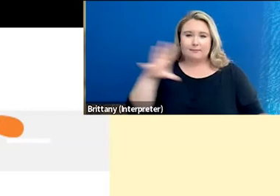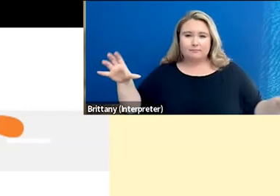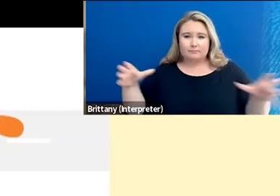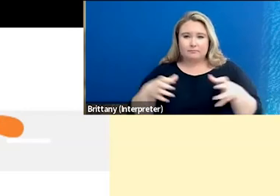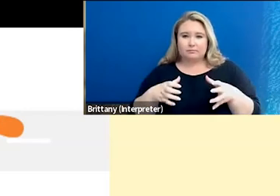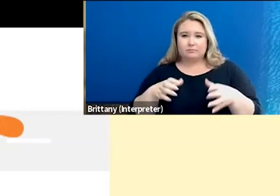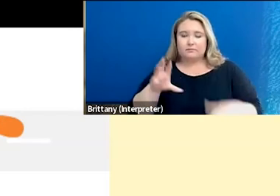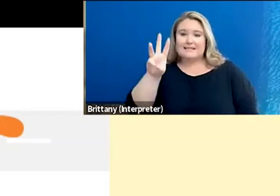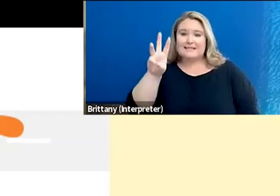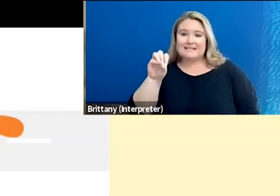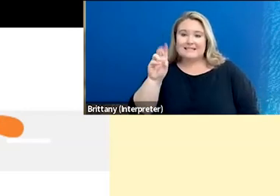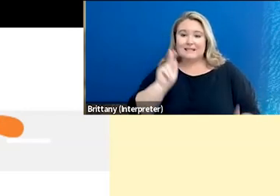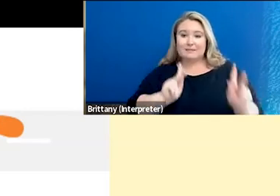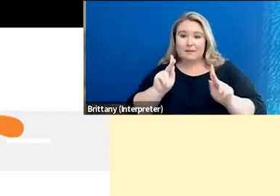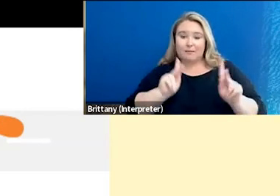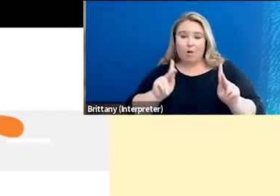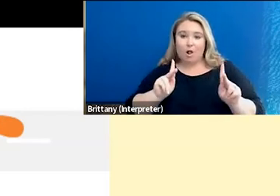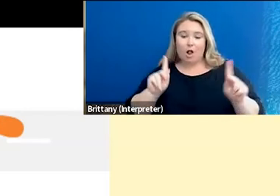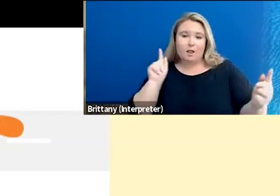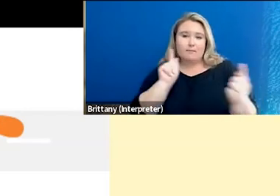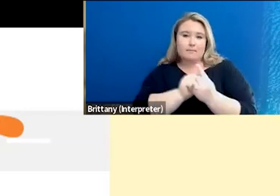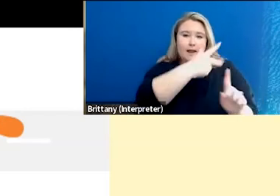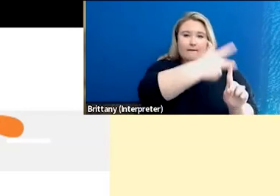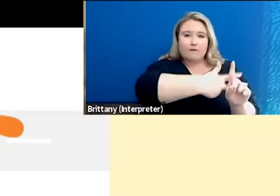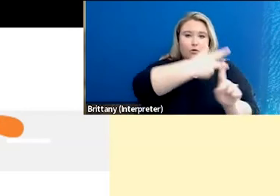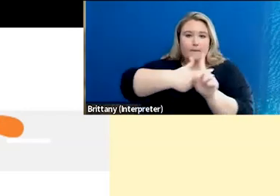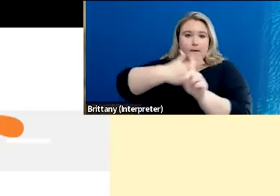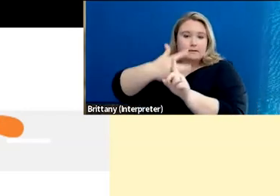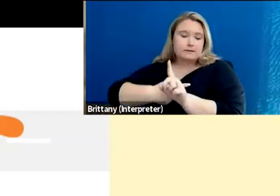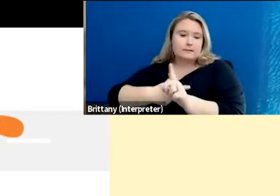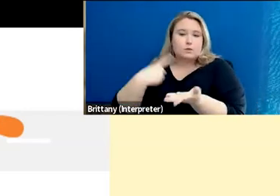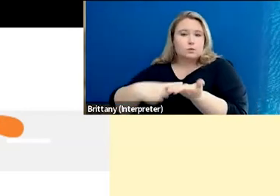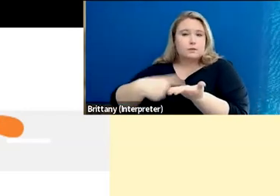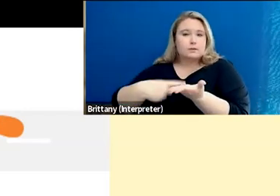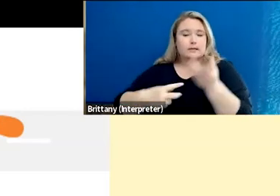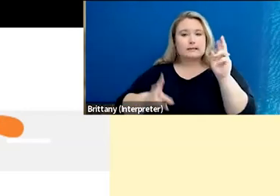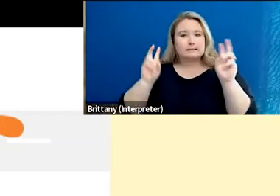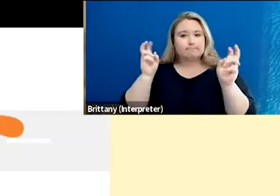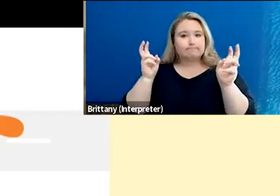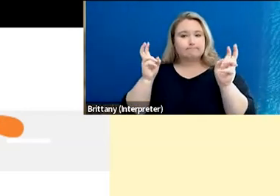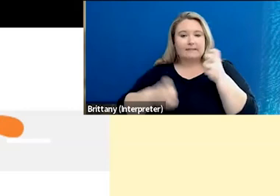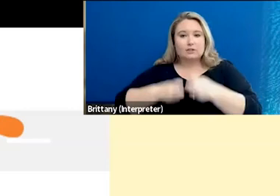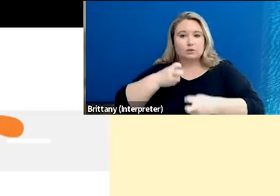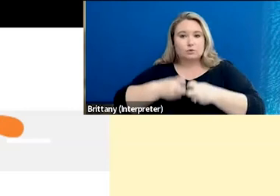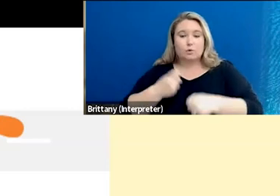We meet quarterly to discuss upcoming issues and one issue that we are really working on right now,